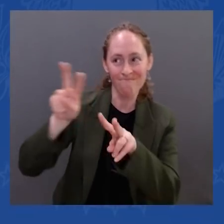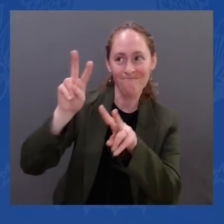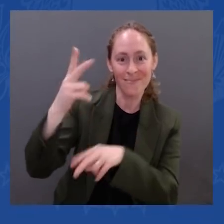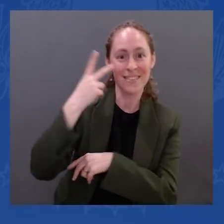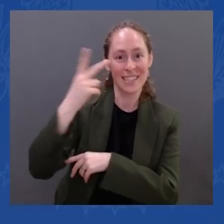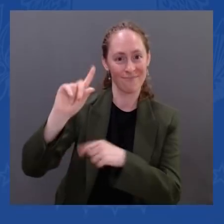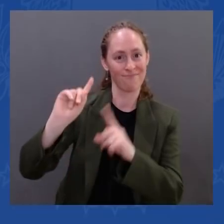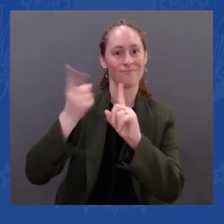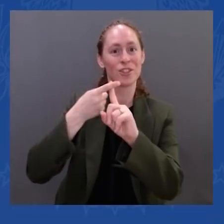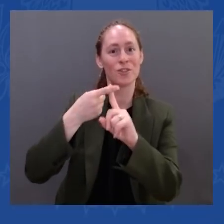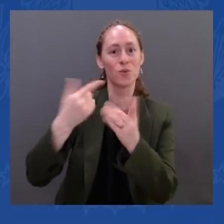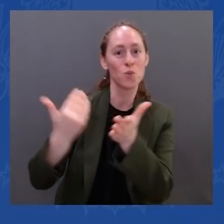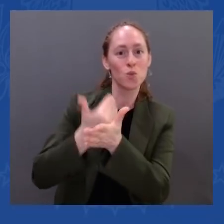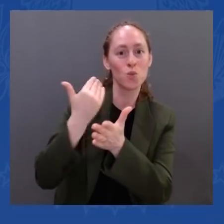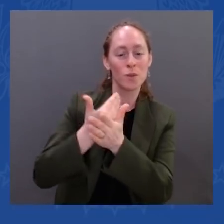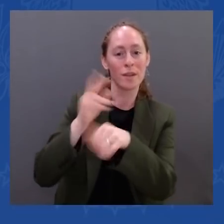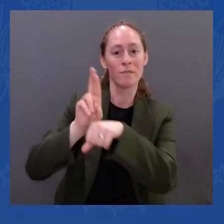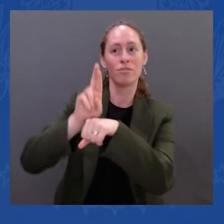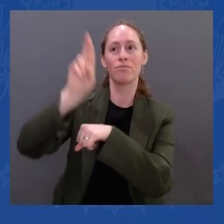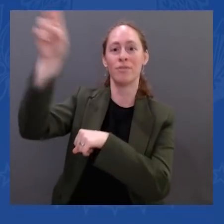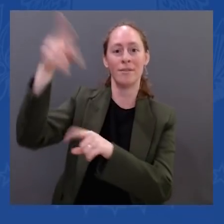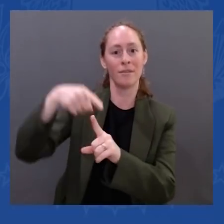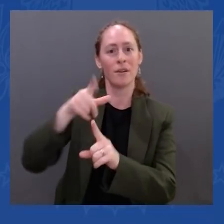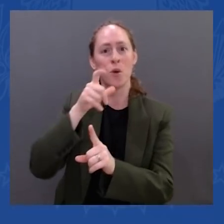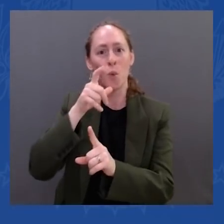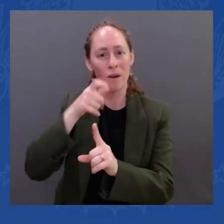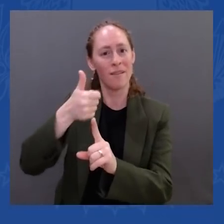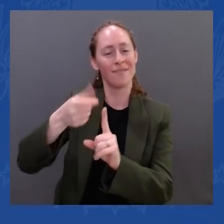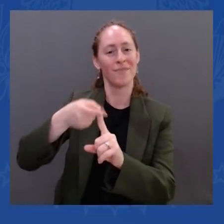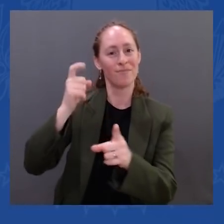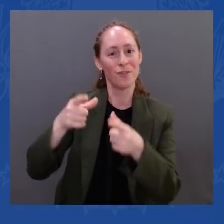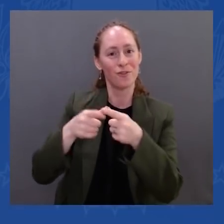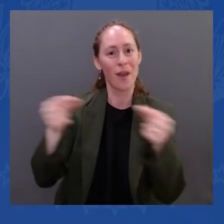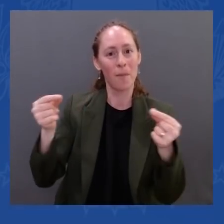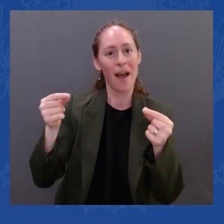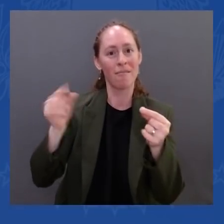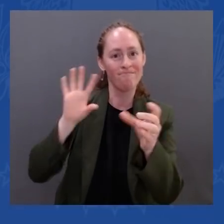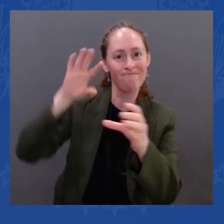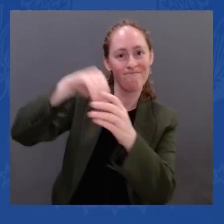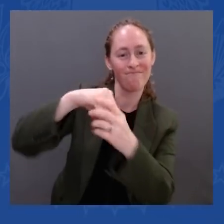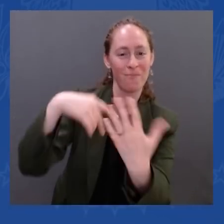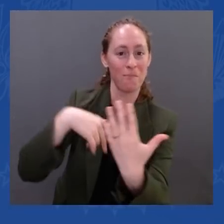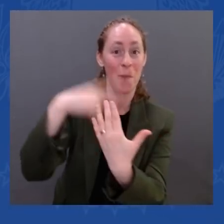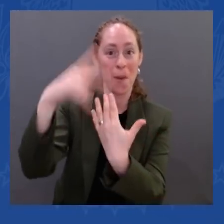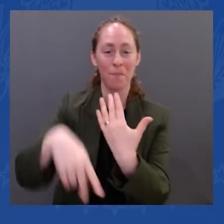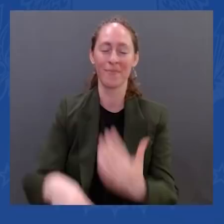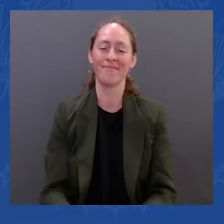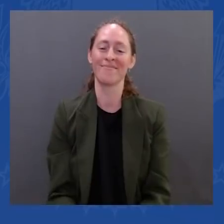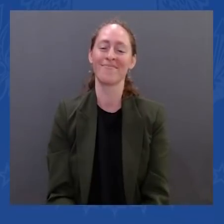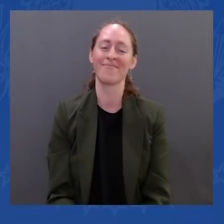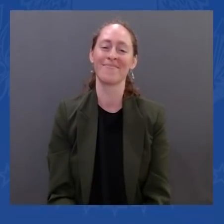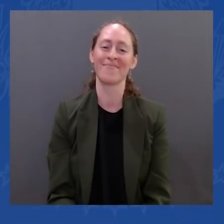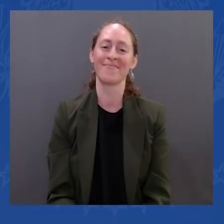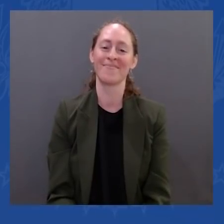And tomorrow, we're going to meet with the fel- -- our fellow Quad partners, Australia and India, for our fourth Leaders' Summit,